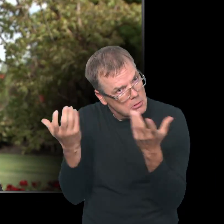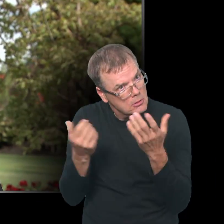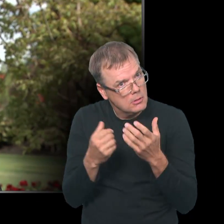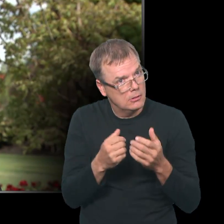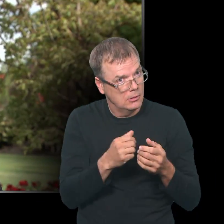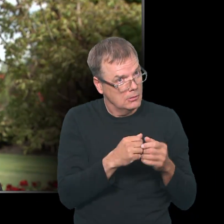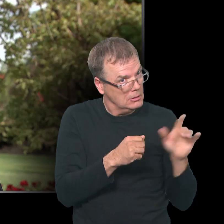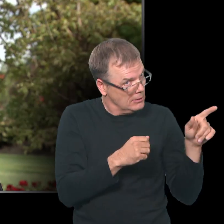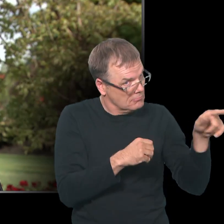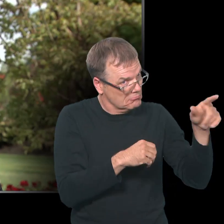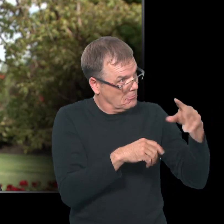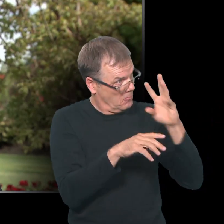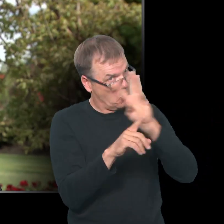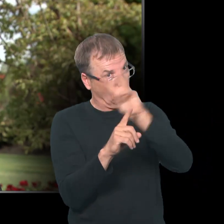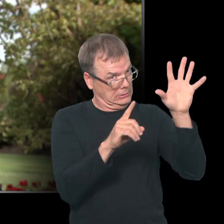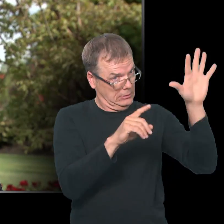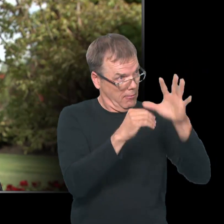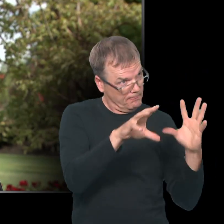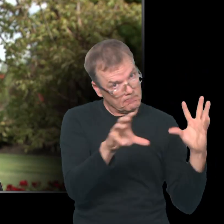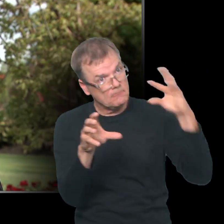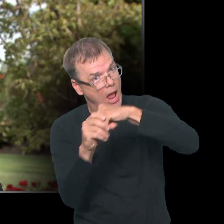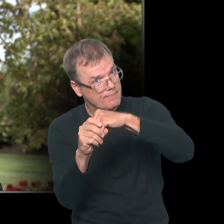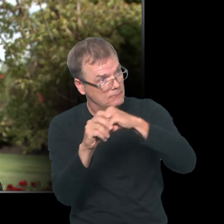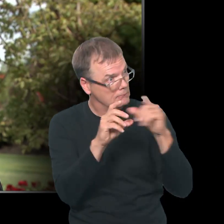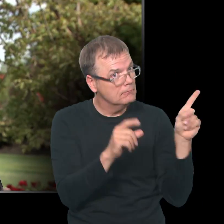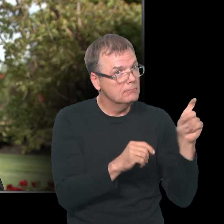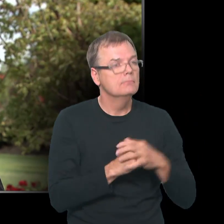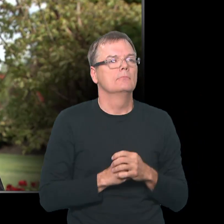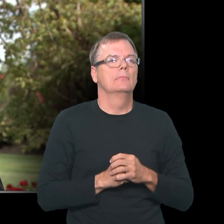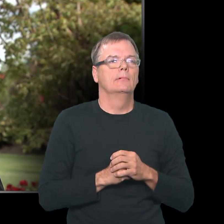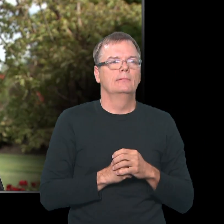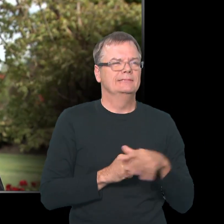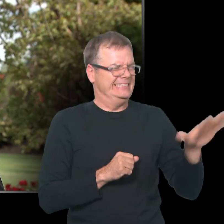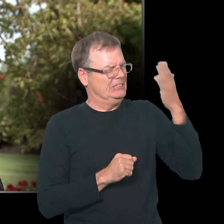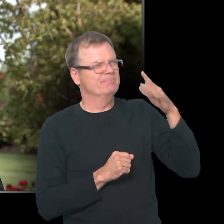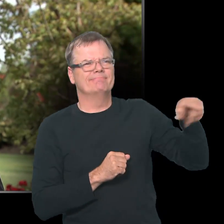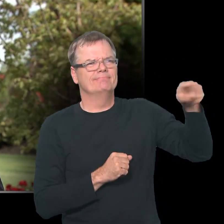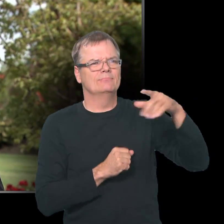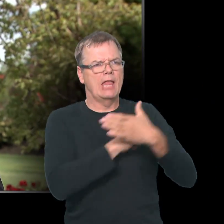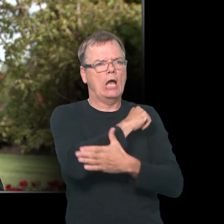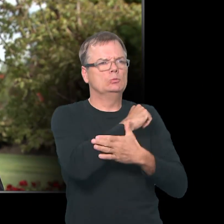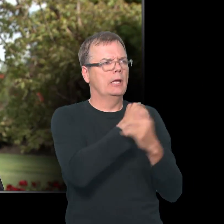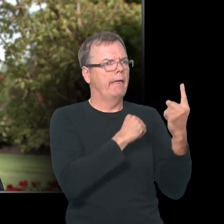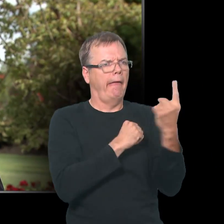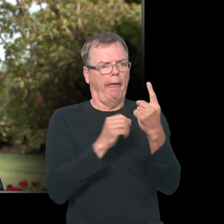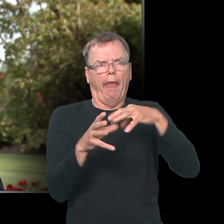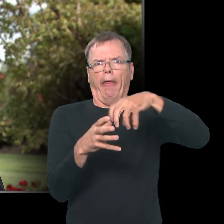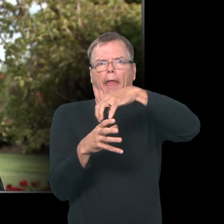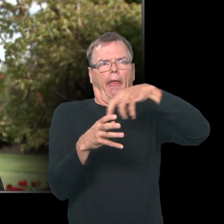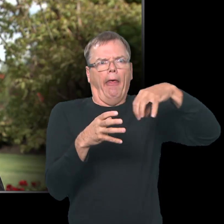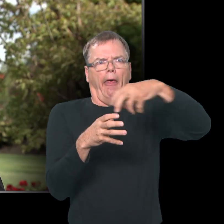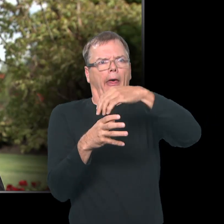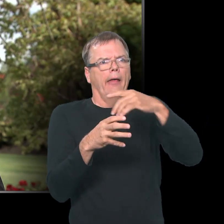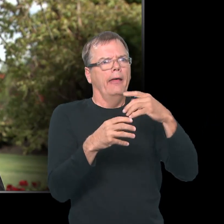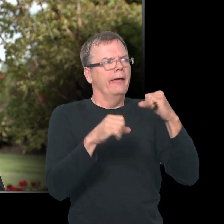the Iraqs, etcetera. As opposed to Western forces. But those countries don't seem to be able